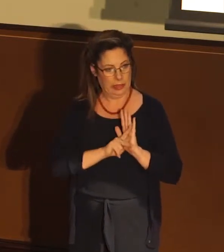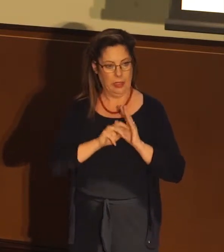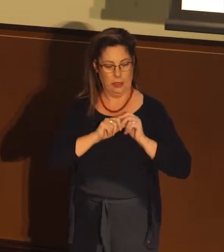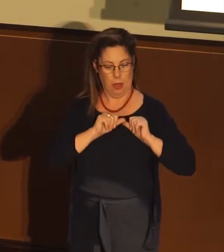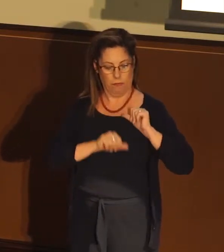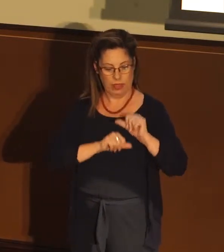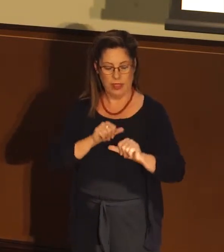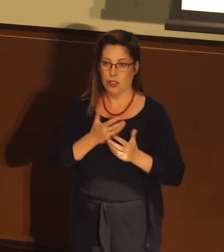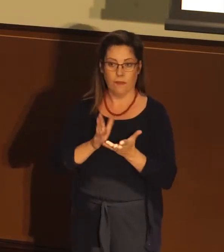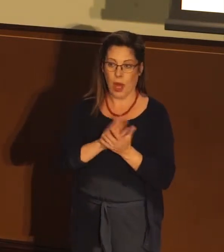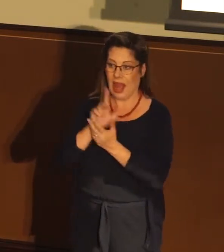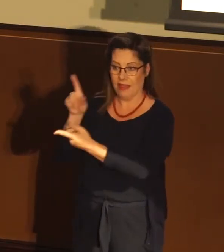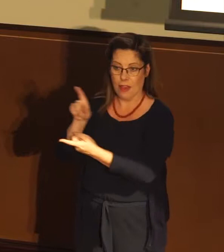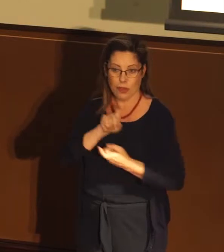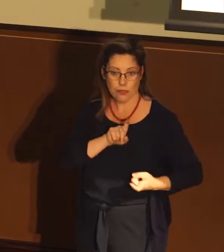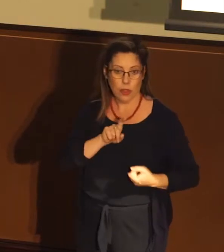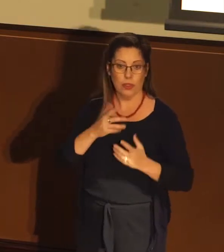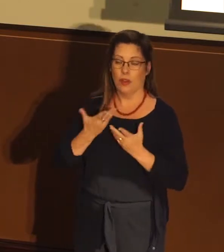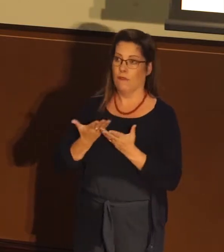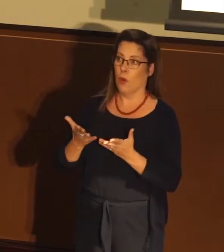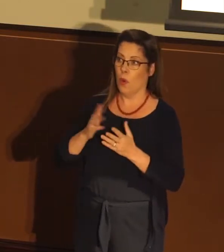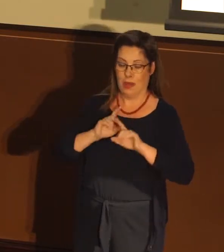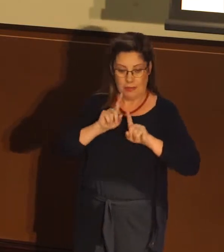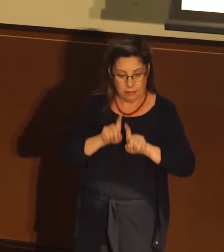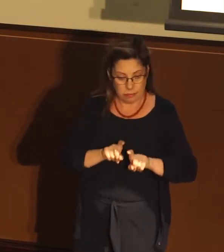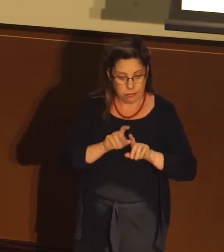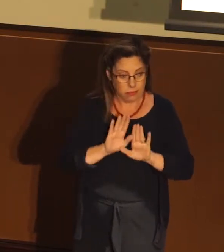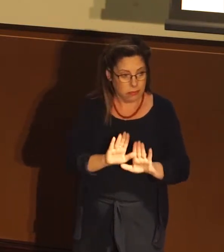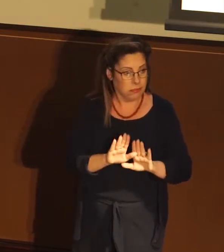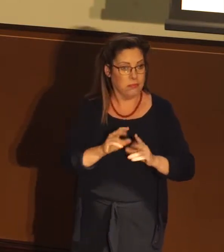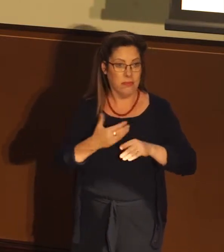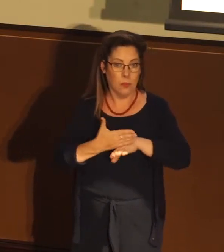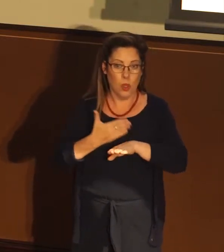About recruitment, about retention, about the... what we do.